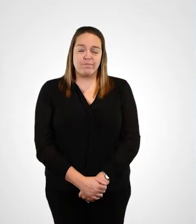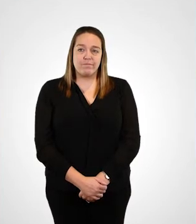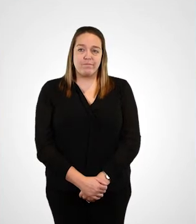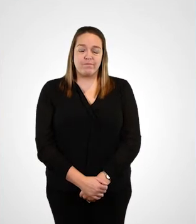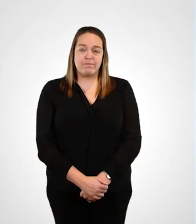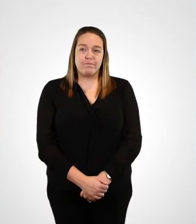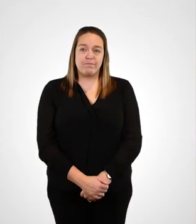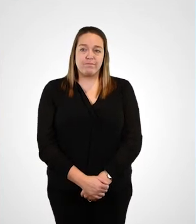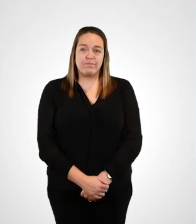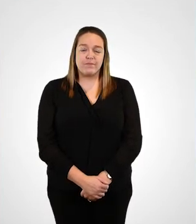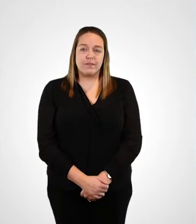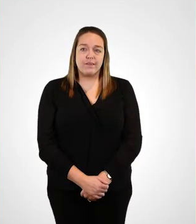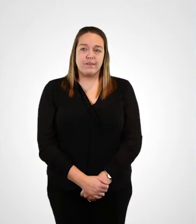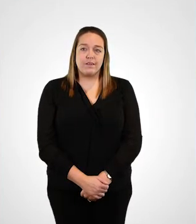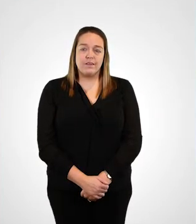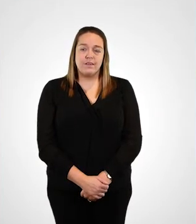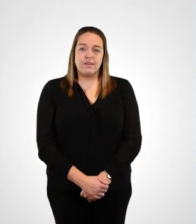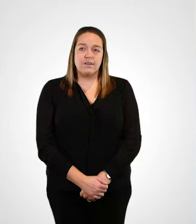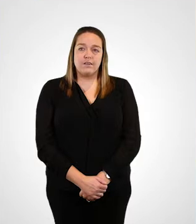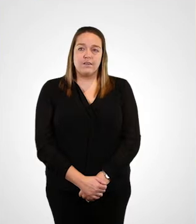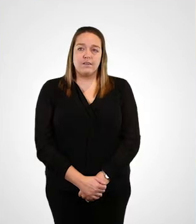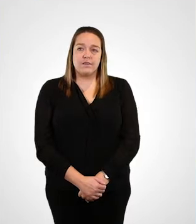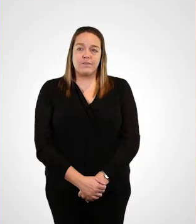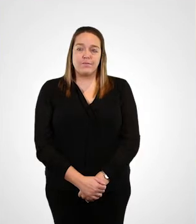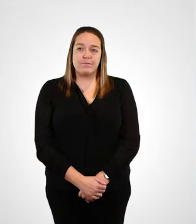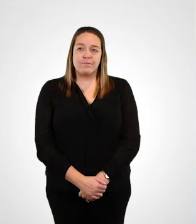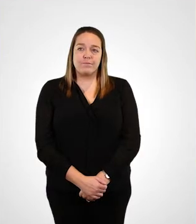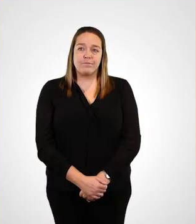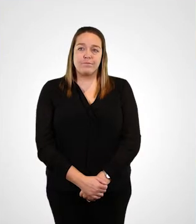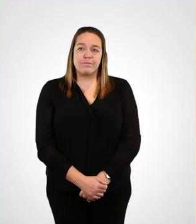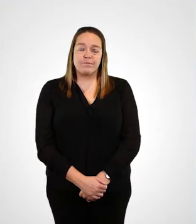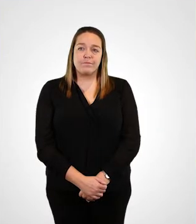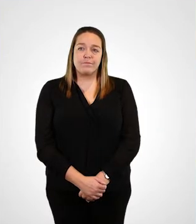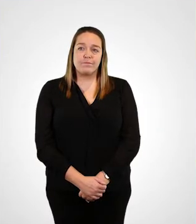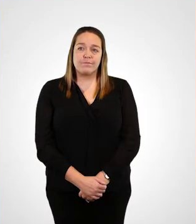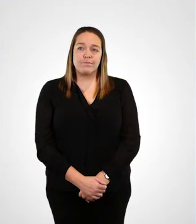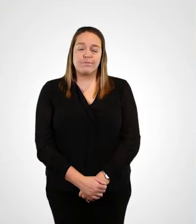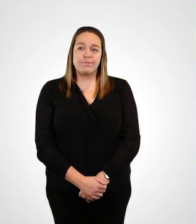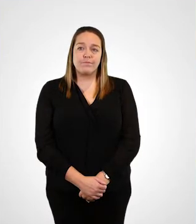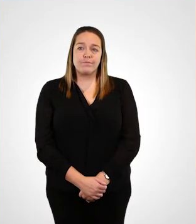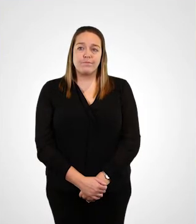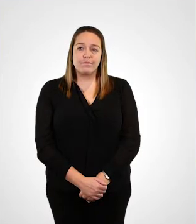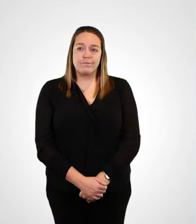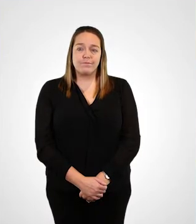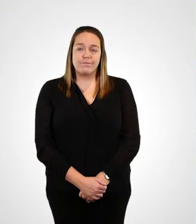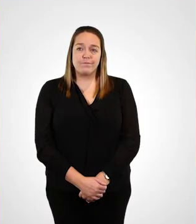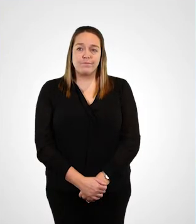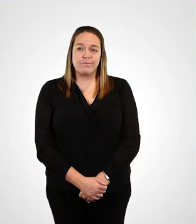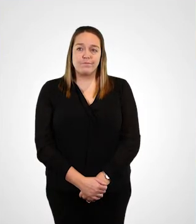Apple. Okay. This is next. Okay. Two words. What are these? Foot.